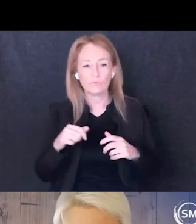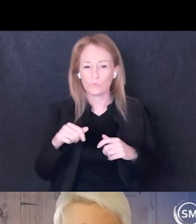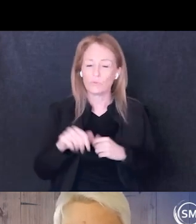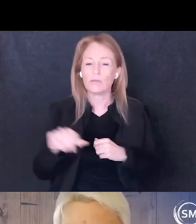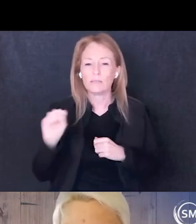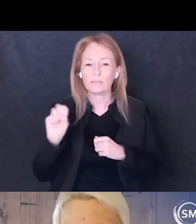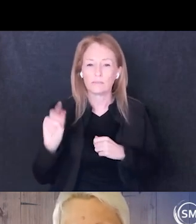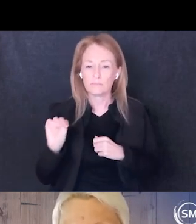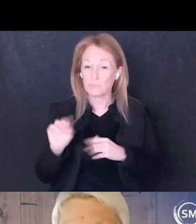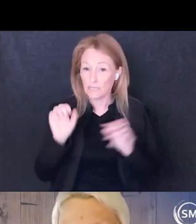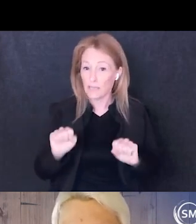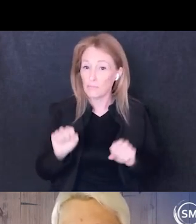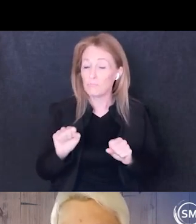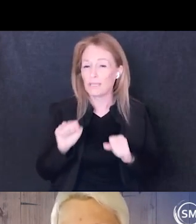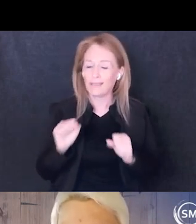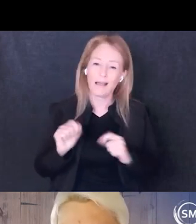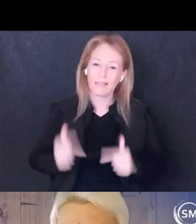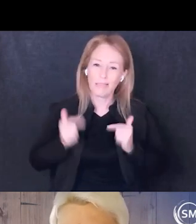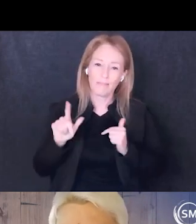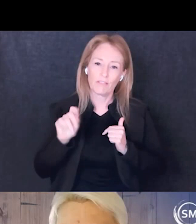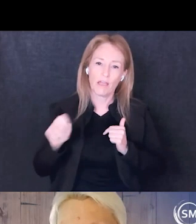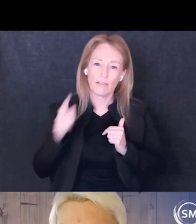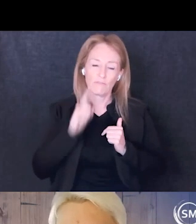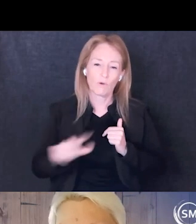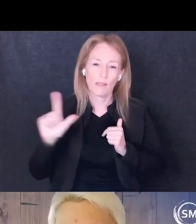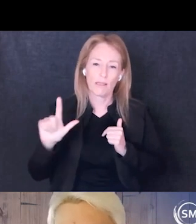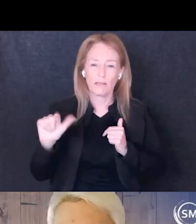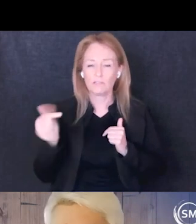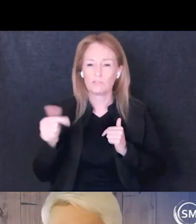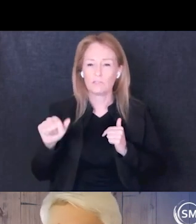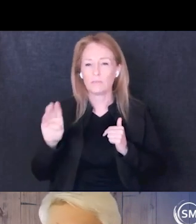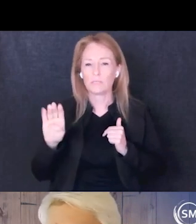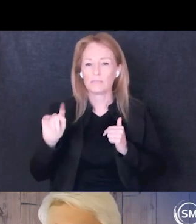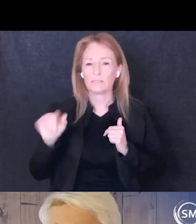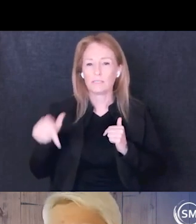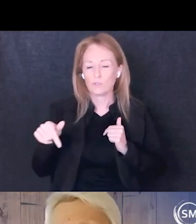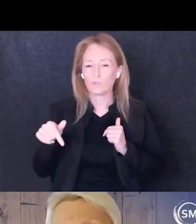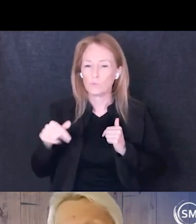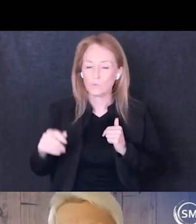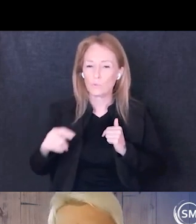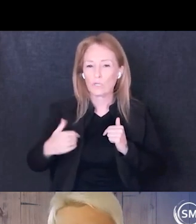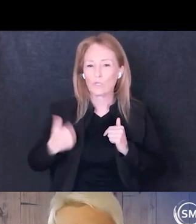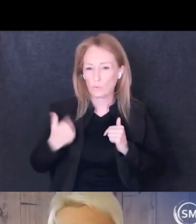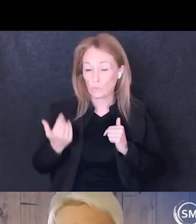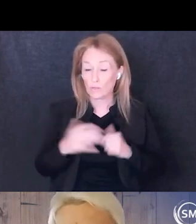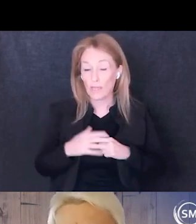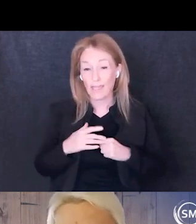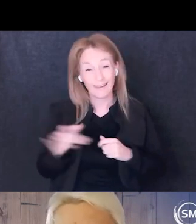AS YOU KNOW LAST WEEK, A LOT OF THEM FIND SUPPORT ON SOCIAL